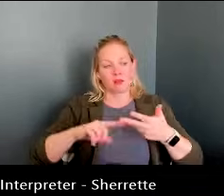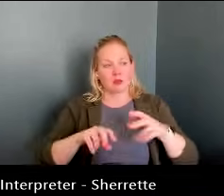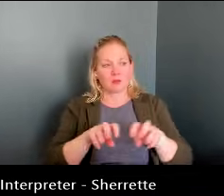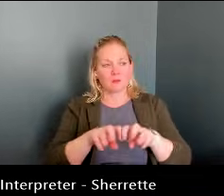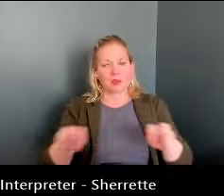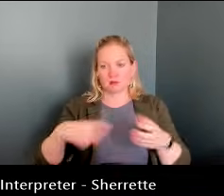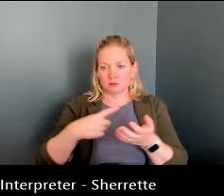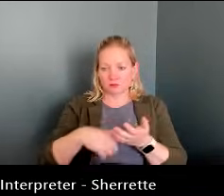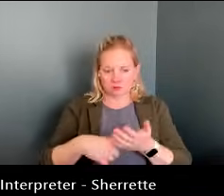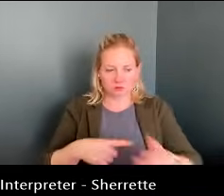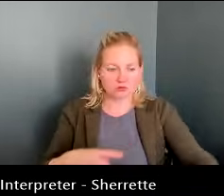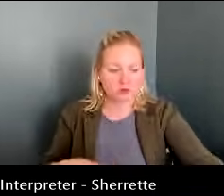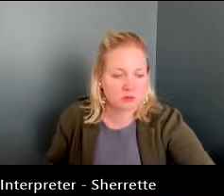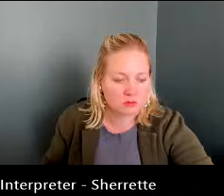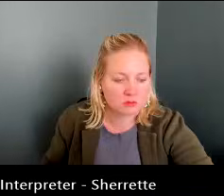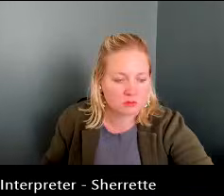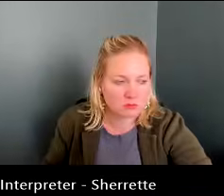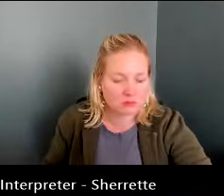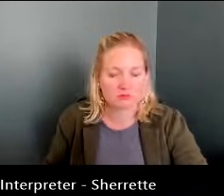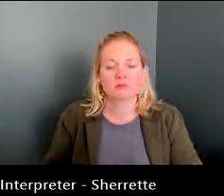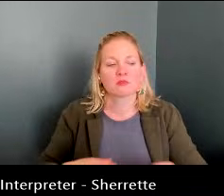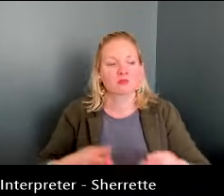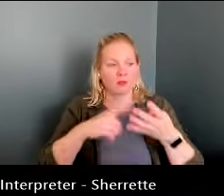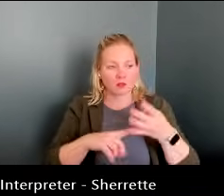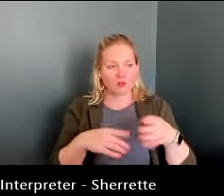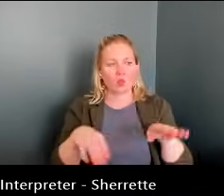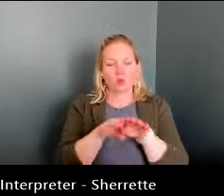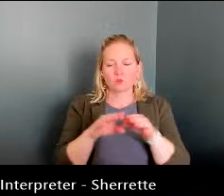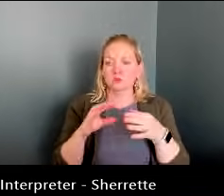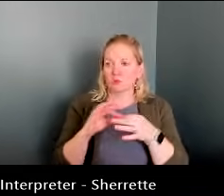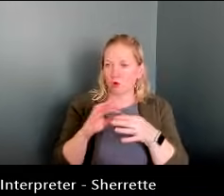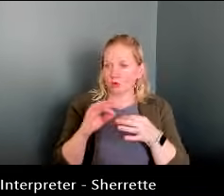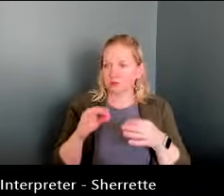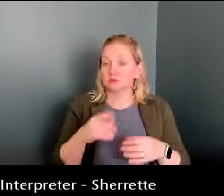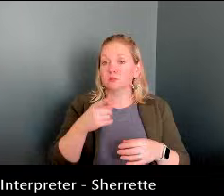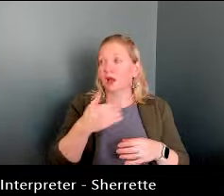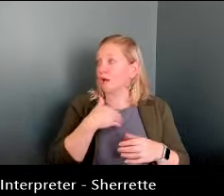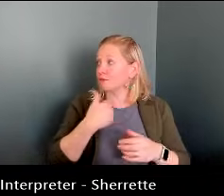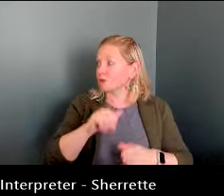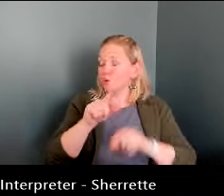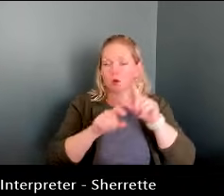Q and A and closing remarks. Please submit your questions and comments using the Q and A box in